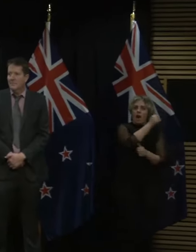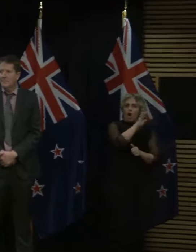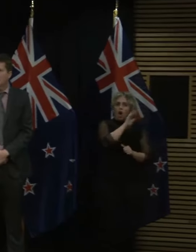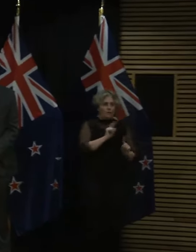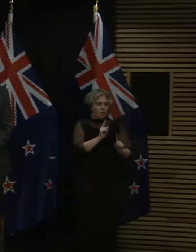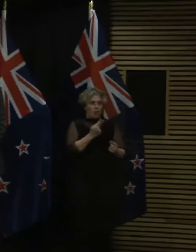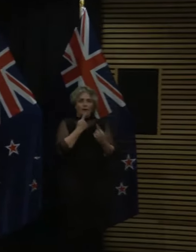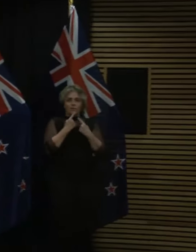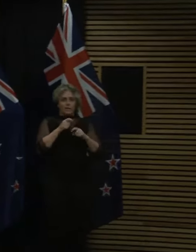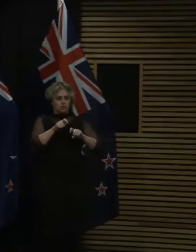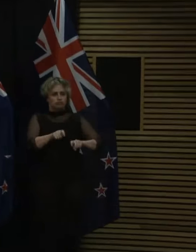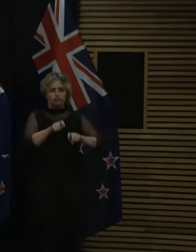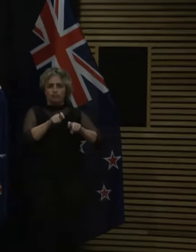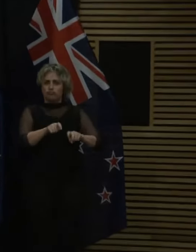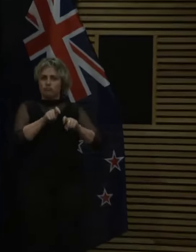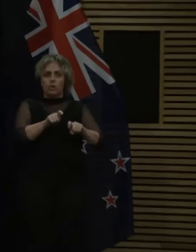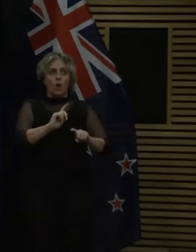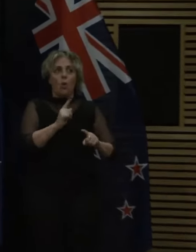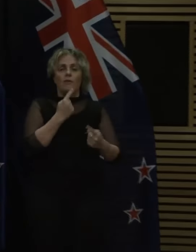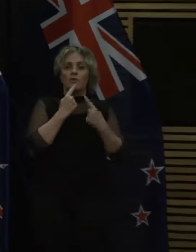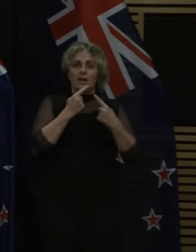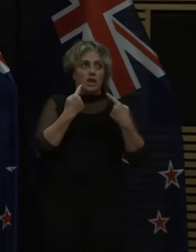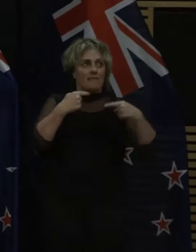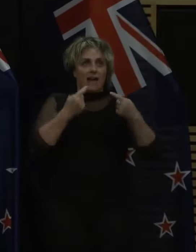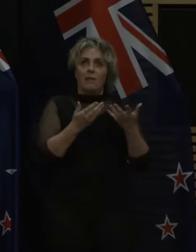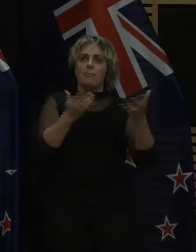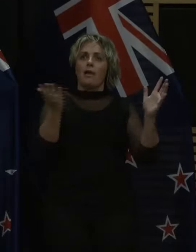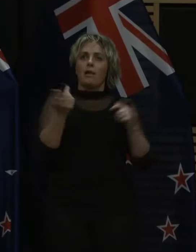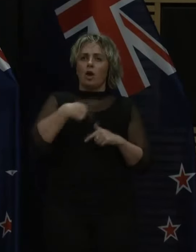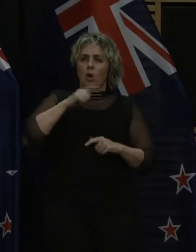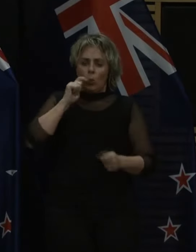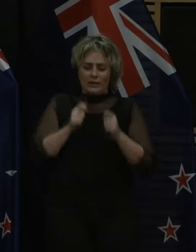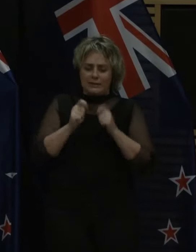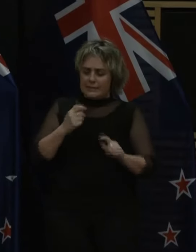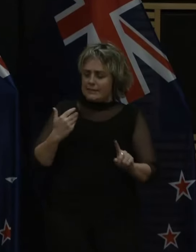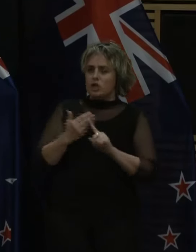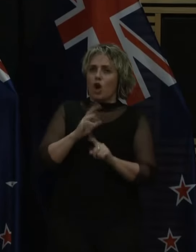We have obviously taken advice